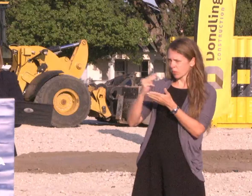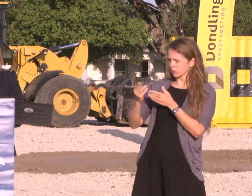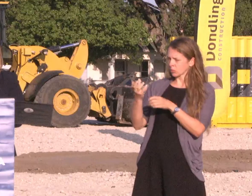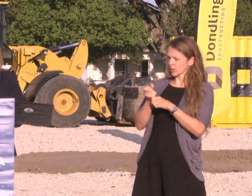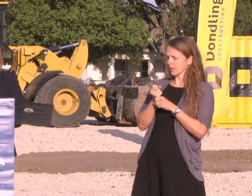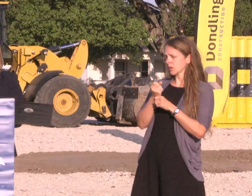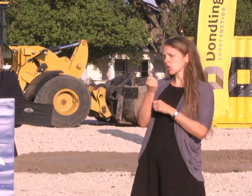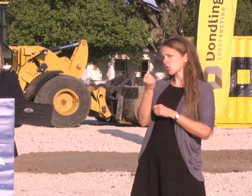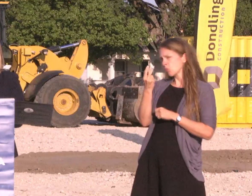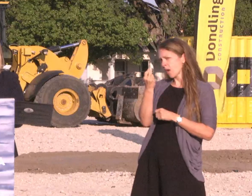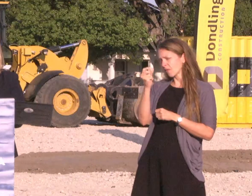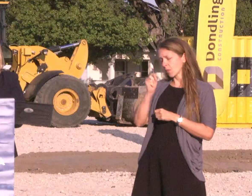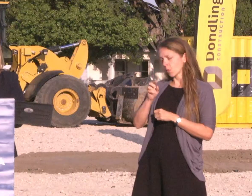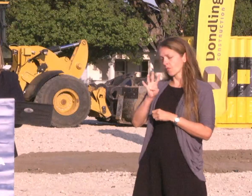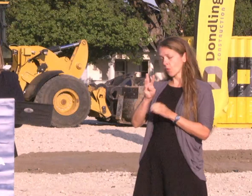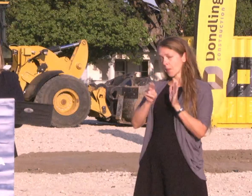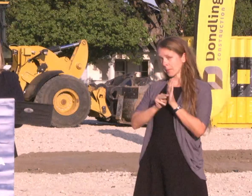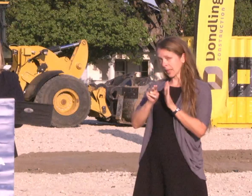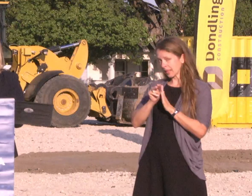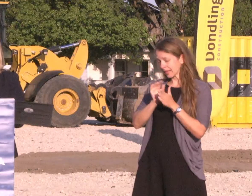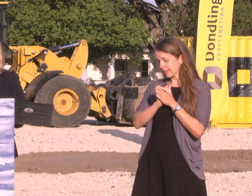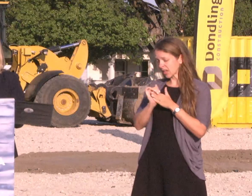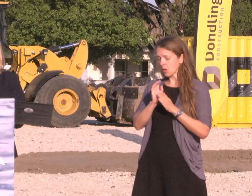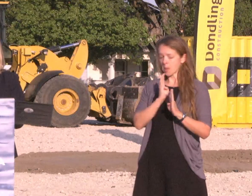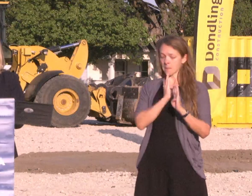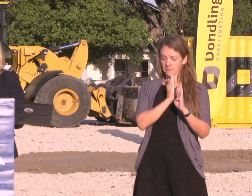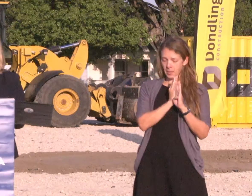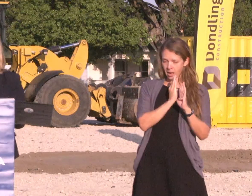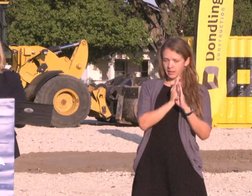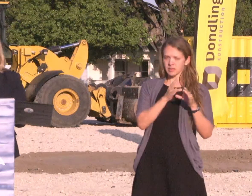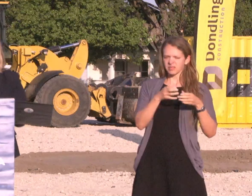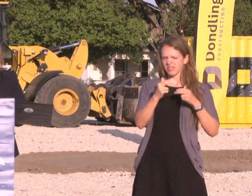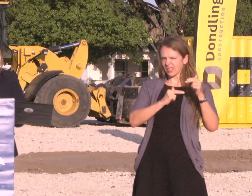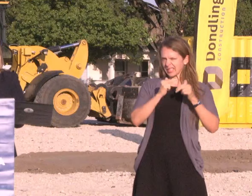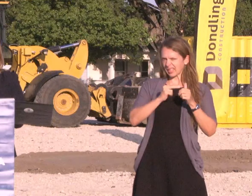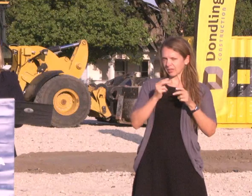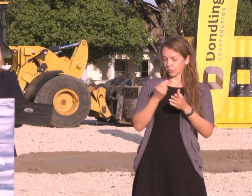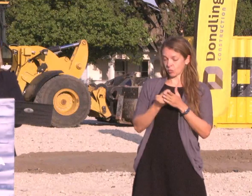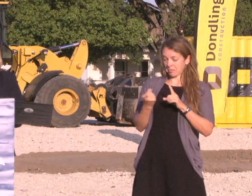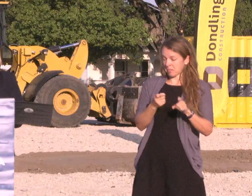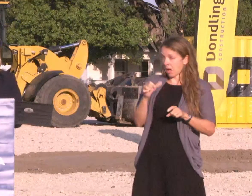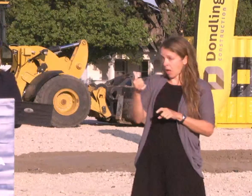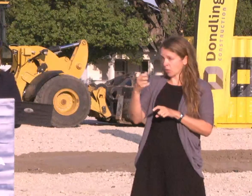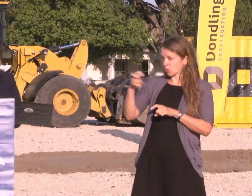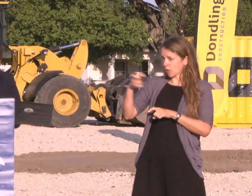a$ 122.4 million bus and bus facilities Grant beating out other Transit agencies around the